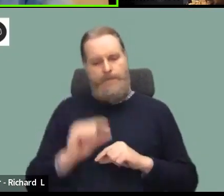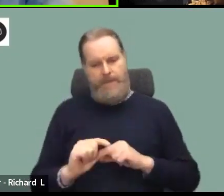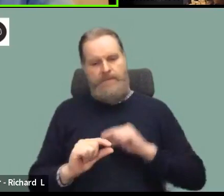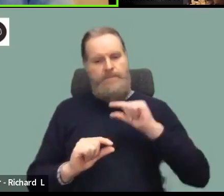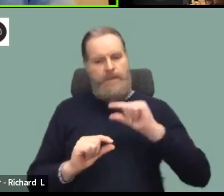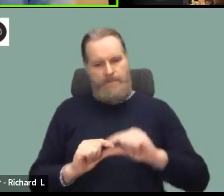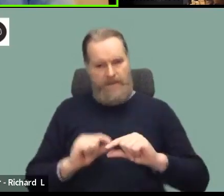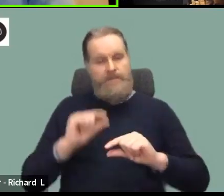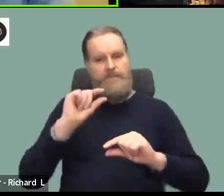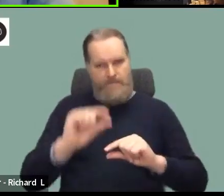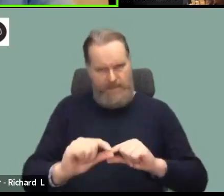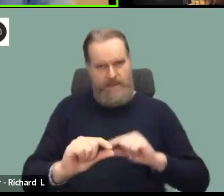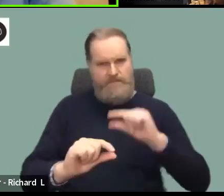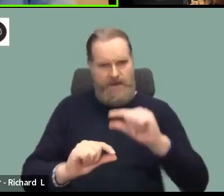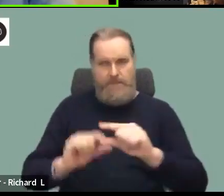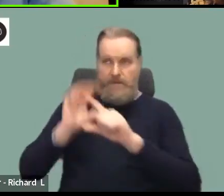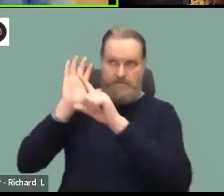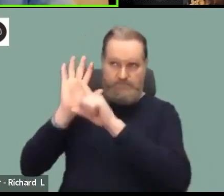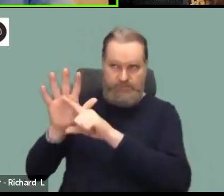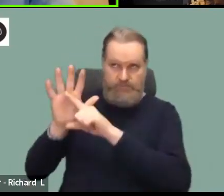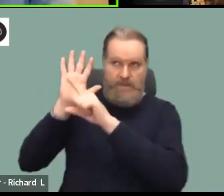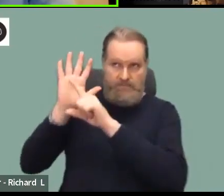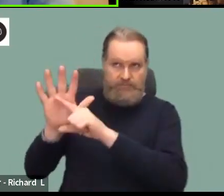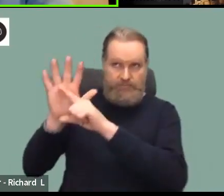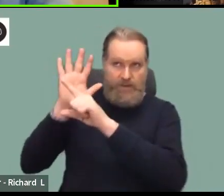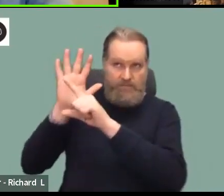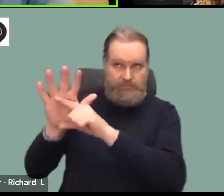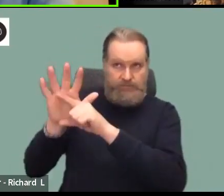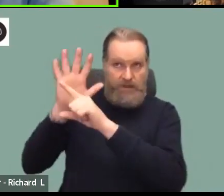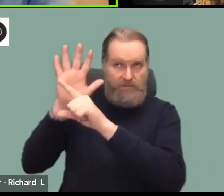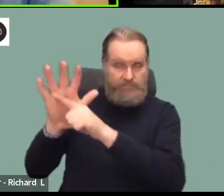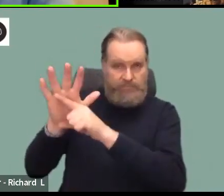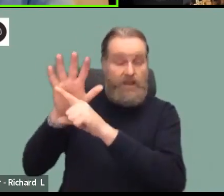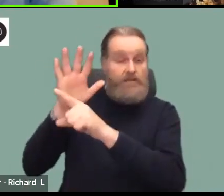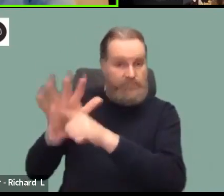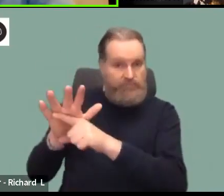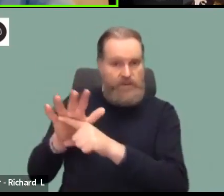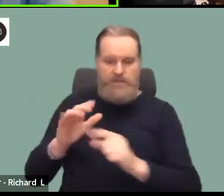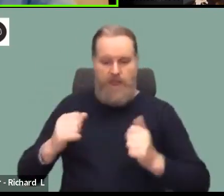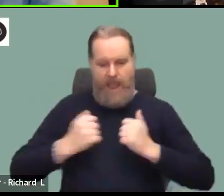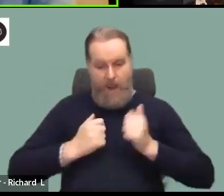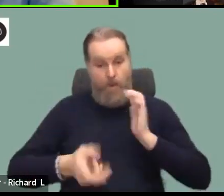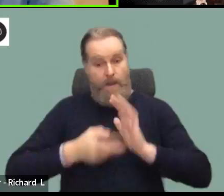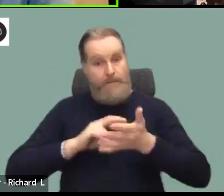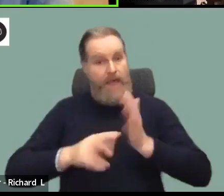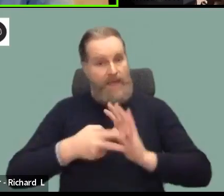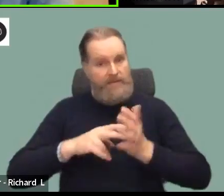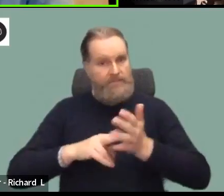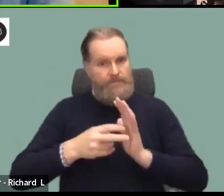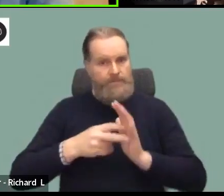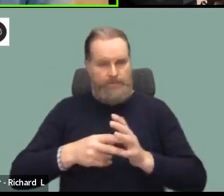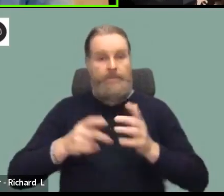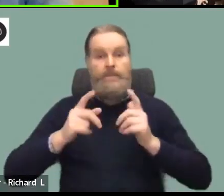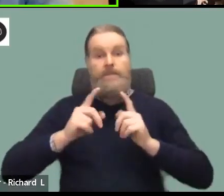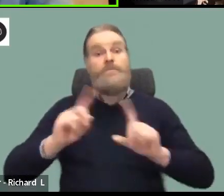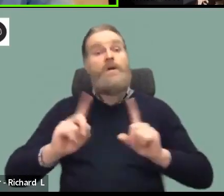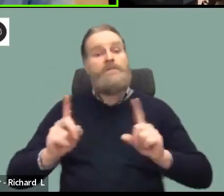enough to force the government to realize they can't sit it out. So we asked members to do So we asked members to endorse a strategy that was Primarily based strategy that was Primarily